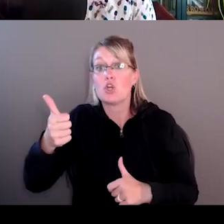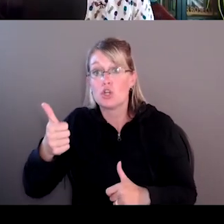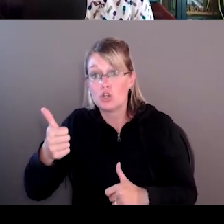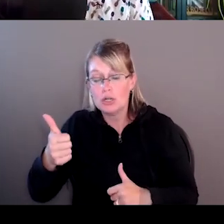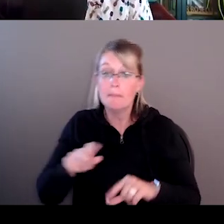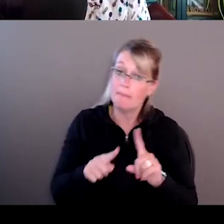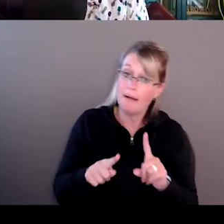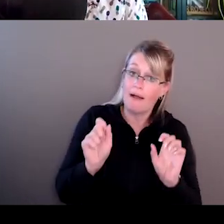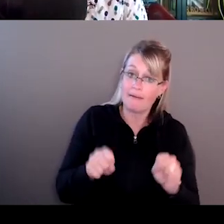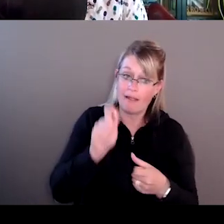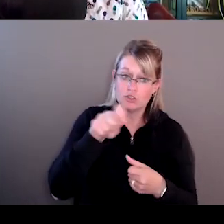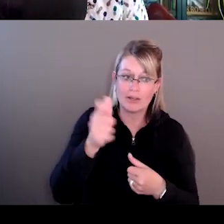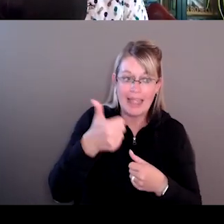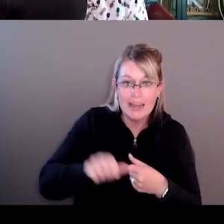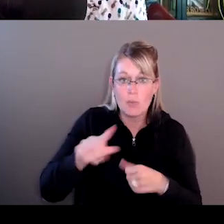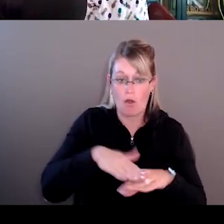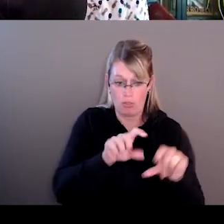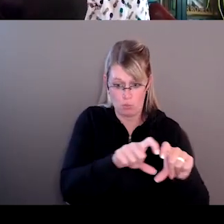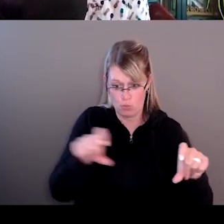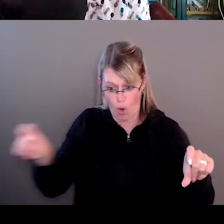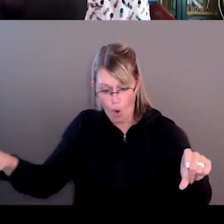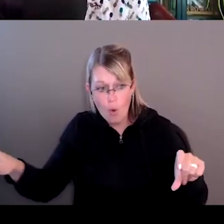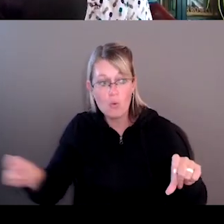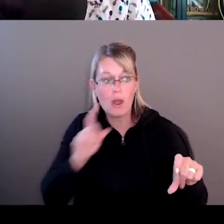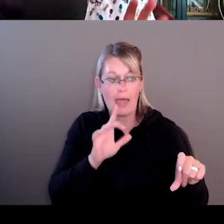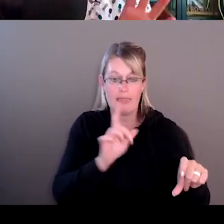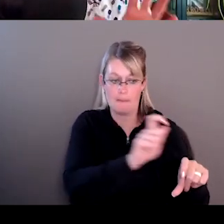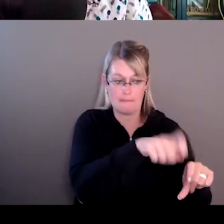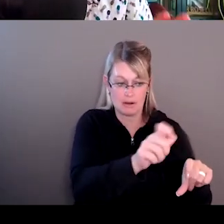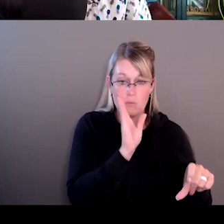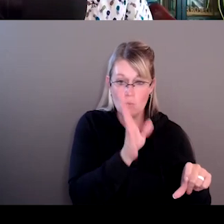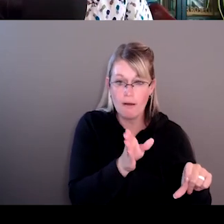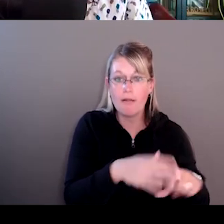can also click anywhere on the road to toggle one of the checkboxes. The image shows that